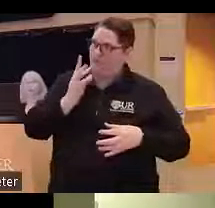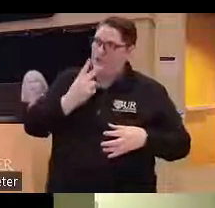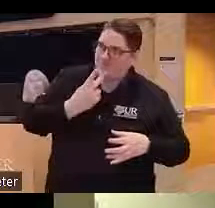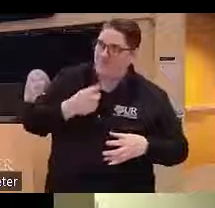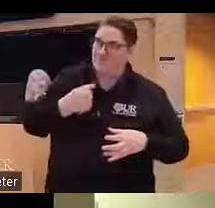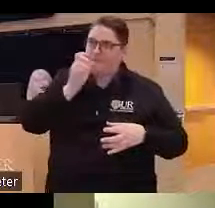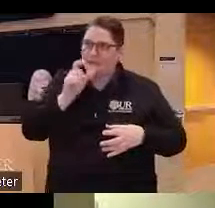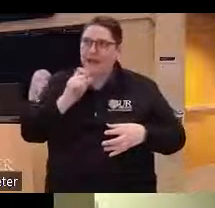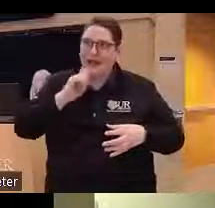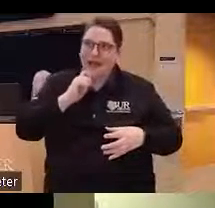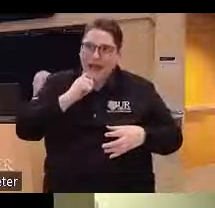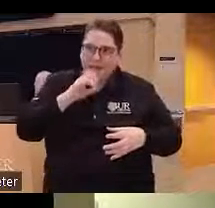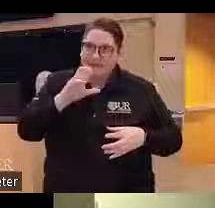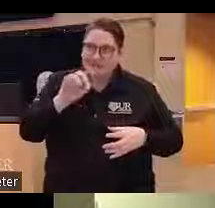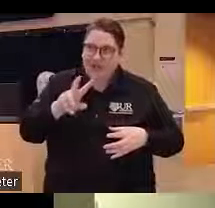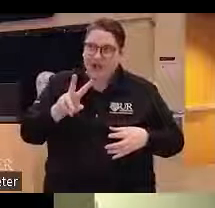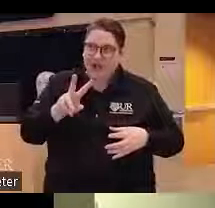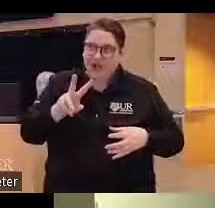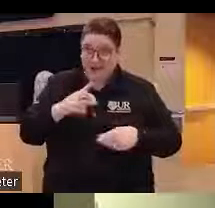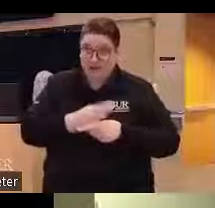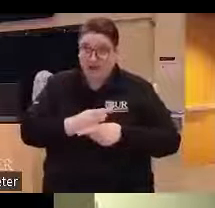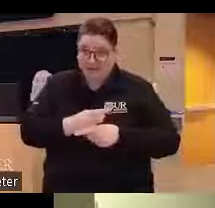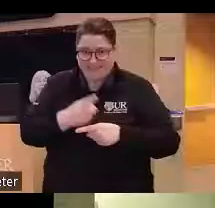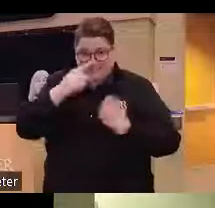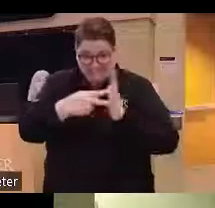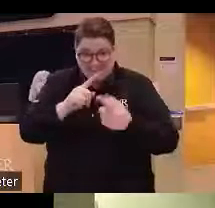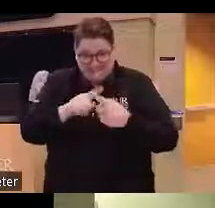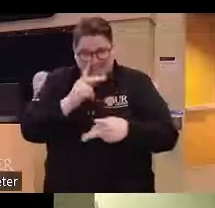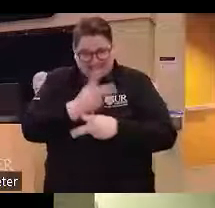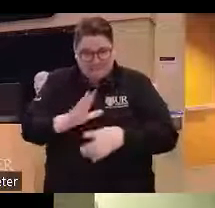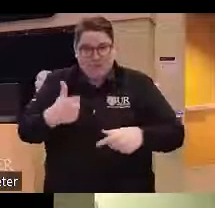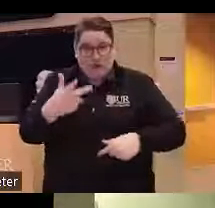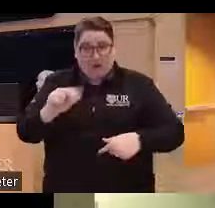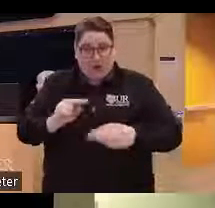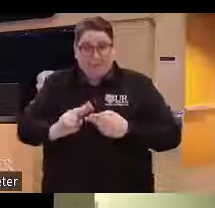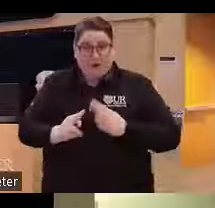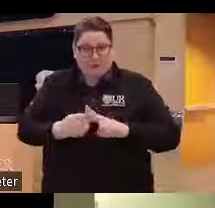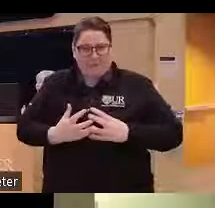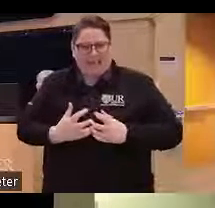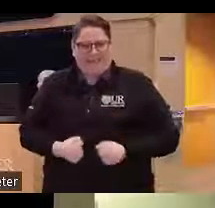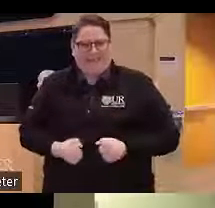vinegar um you want to do everything you can to keep your gut microbiome healthy and every